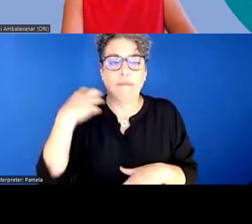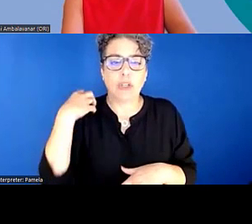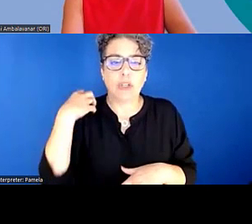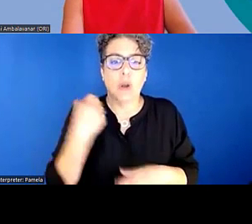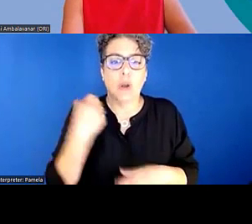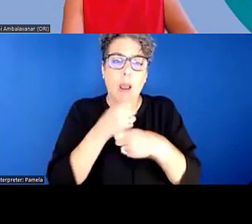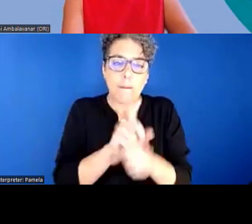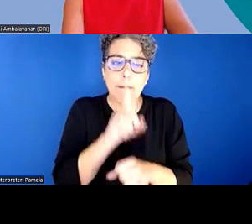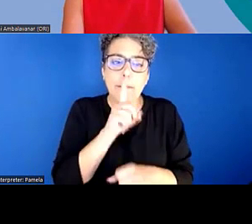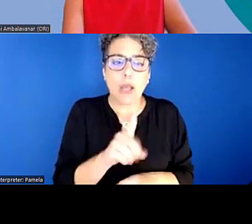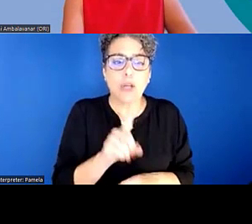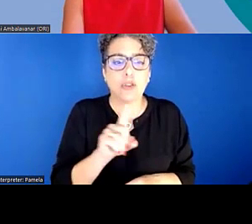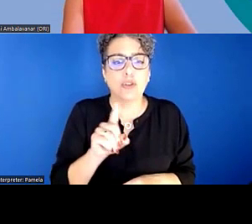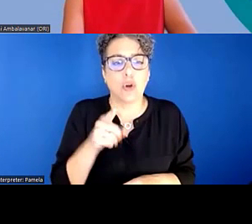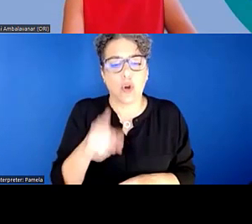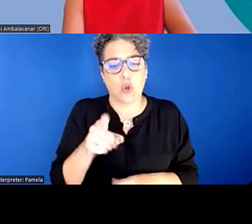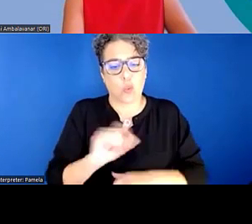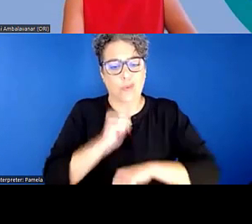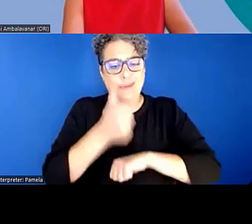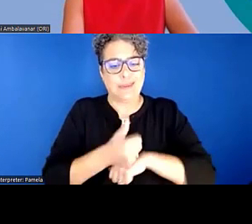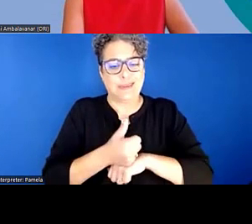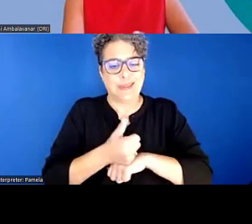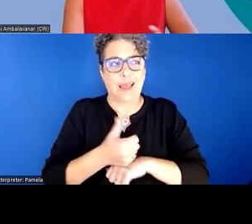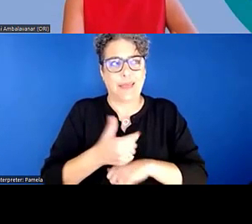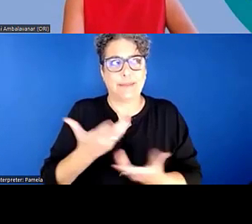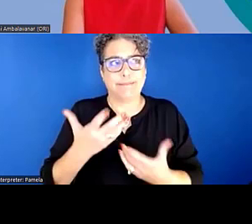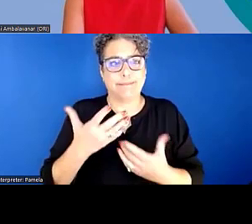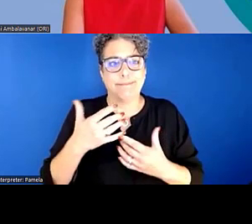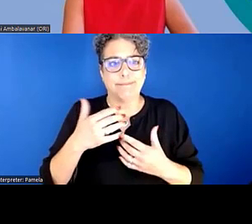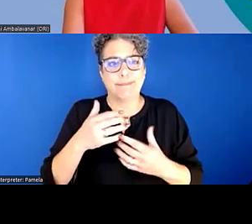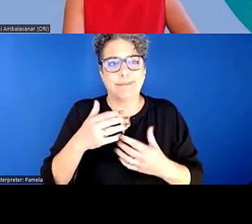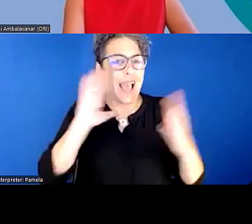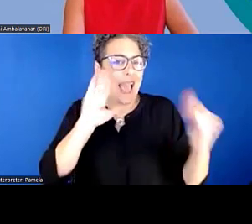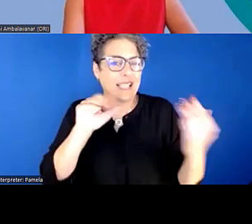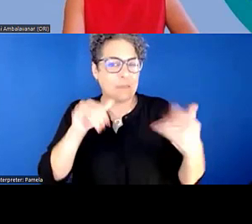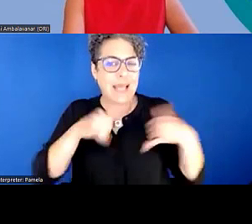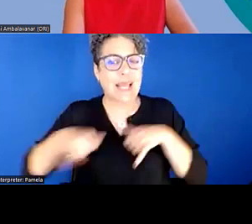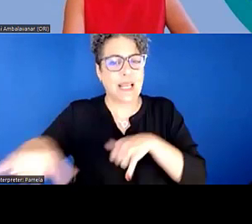and as a administrator, keep up the policies and procedures,